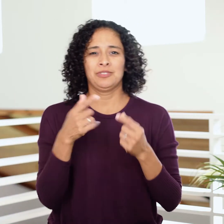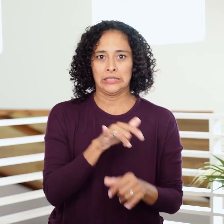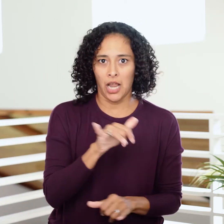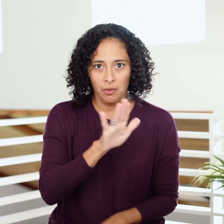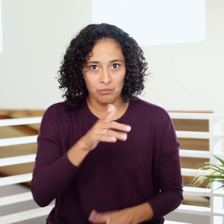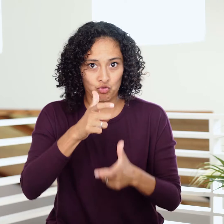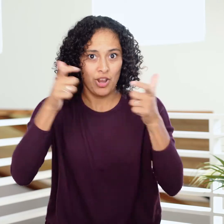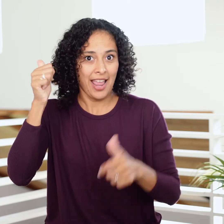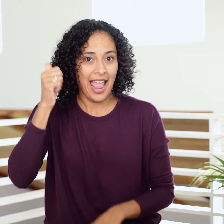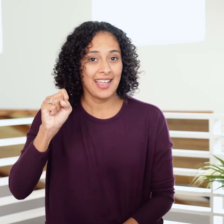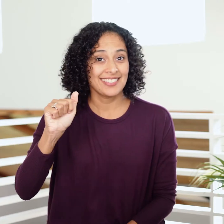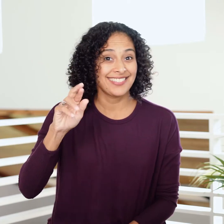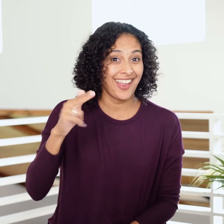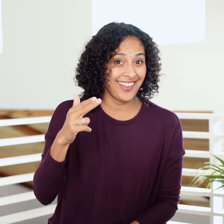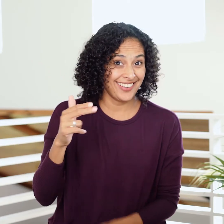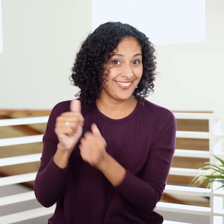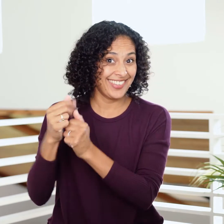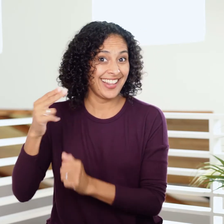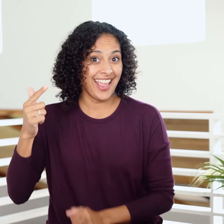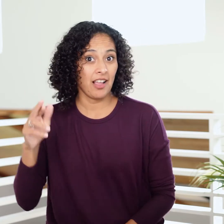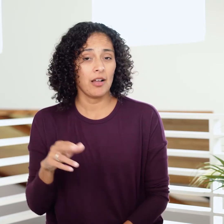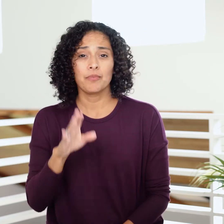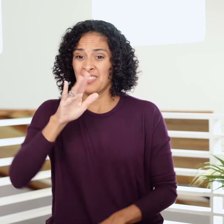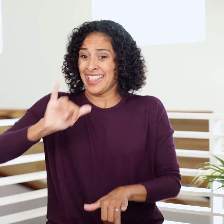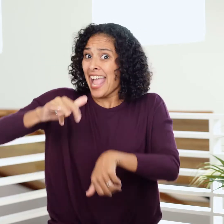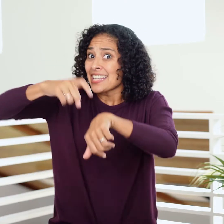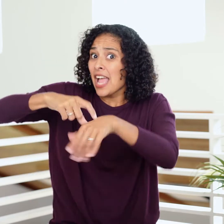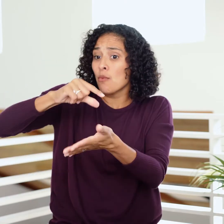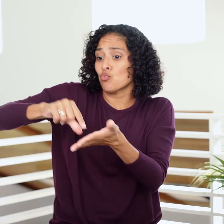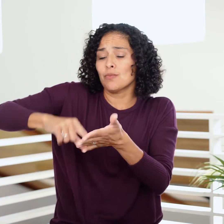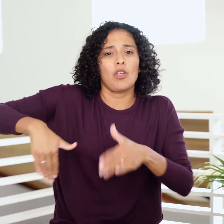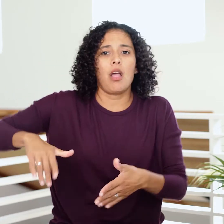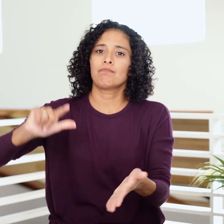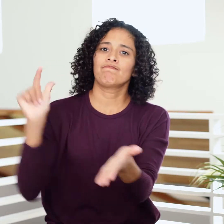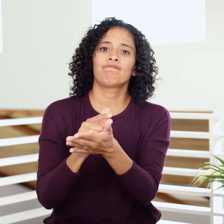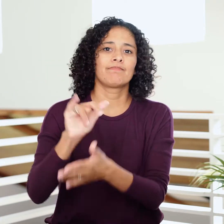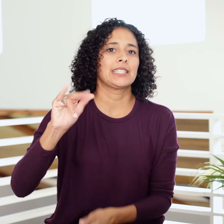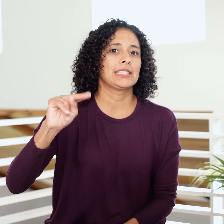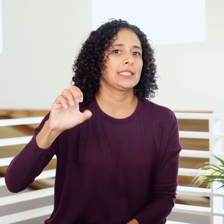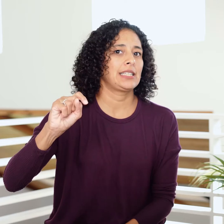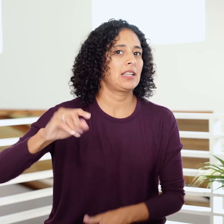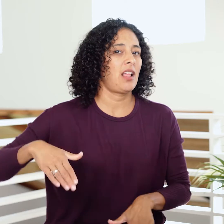much like their great-aunt Sarah did with Hagar. Scripture hasn’t yet forbidden incest,